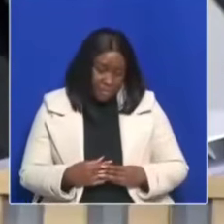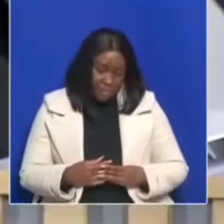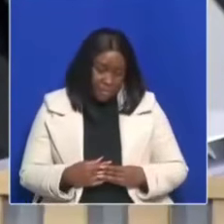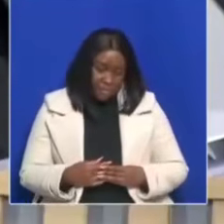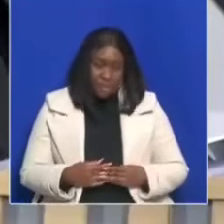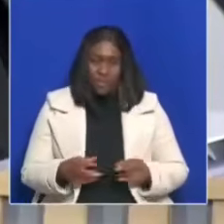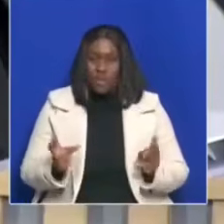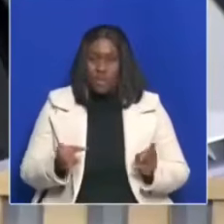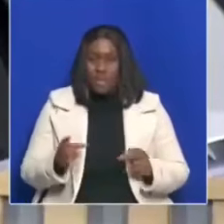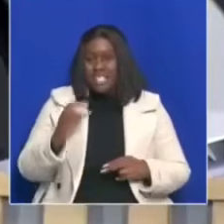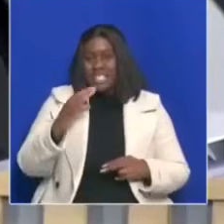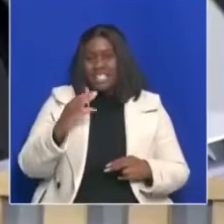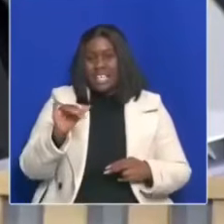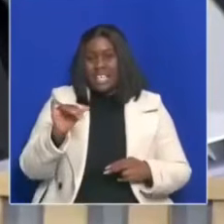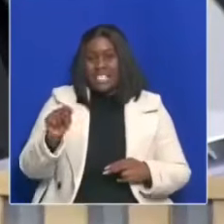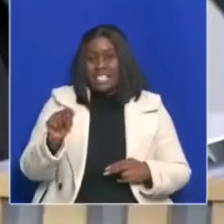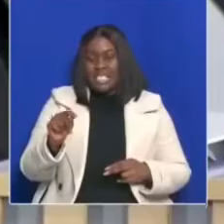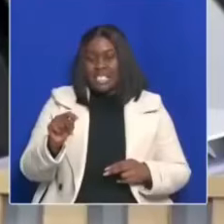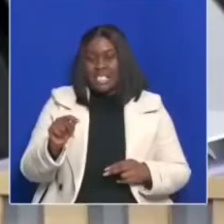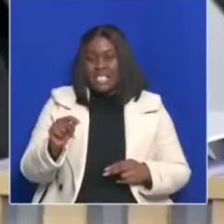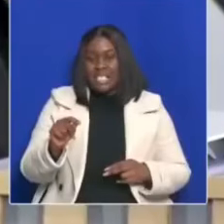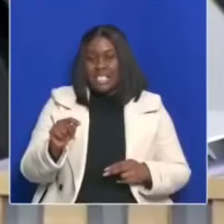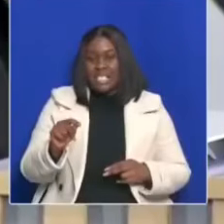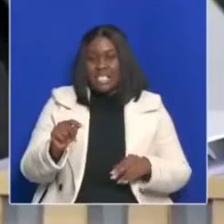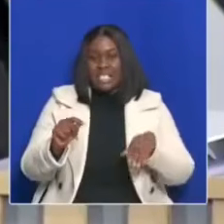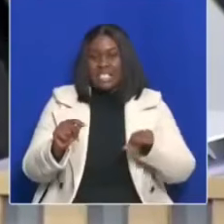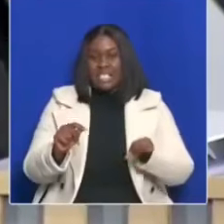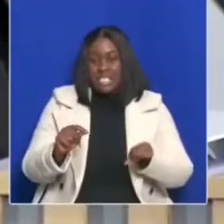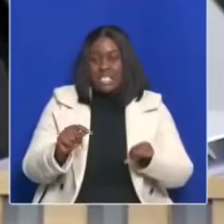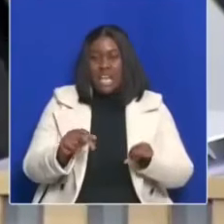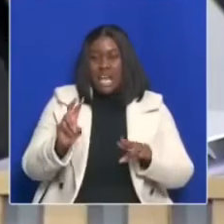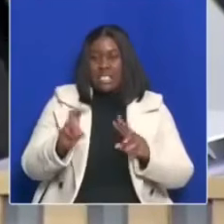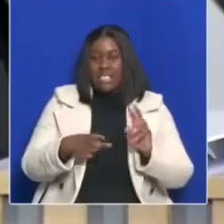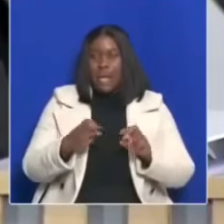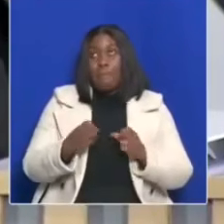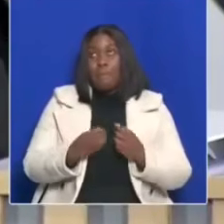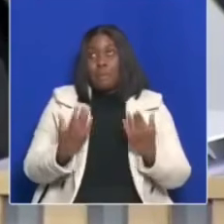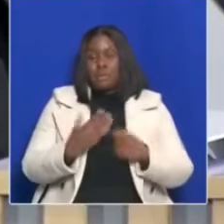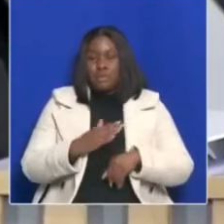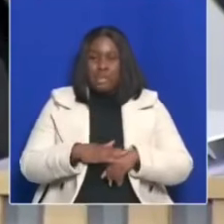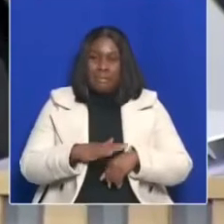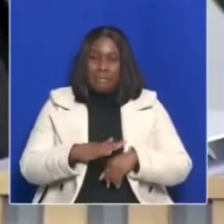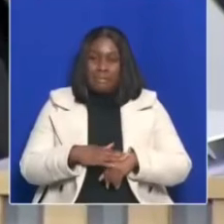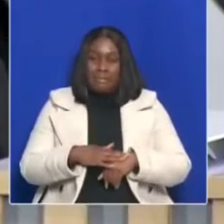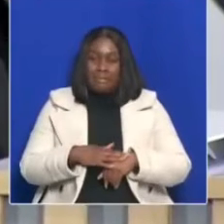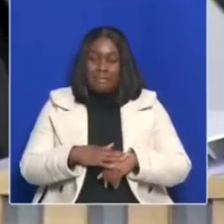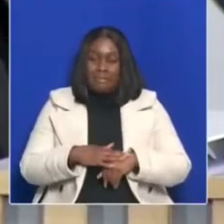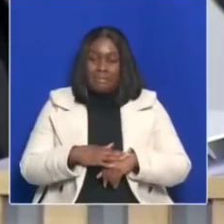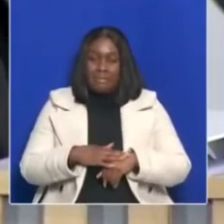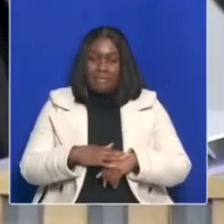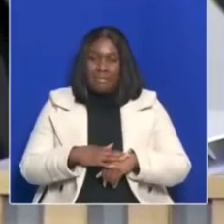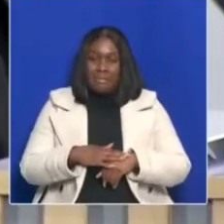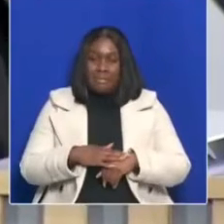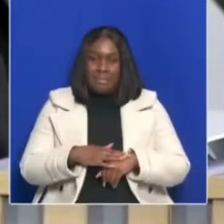well I would say I won't say normally majority of the cash in transits uh it's on social media